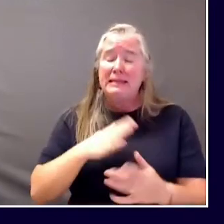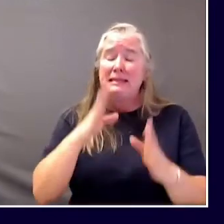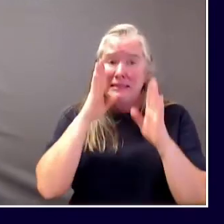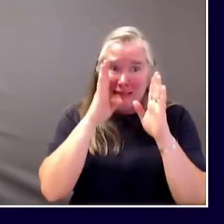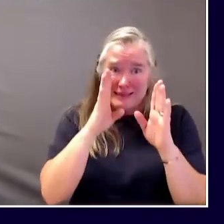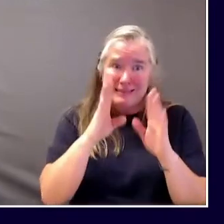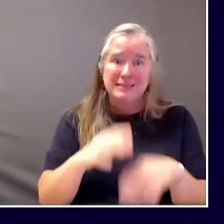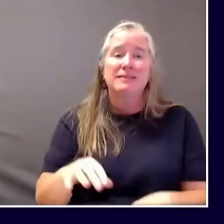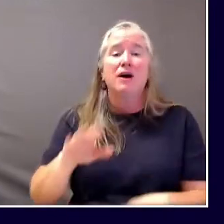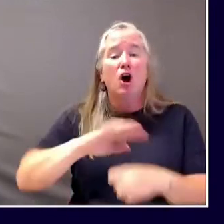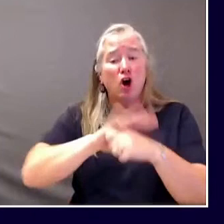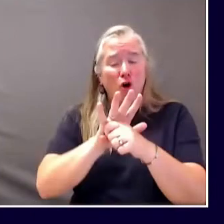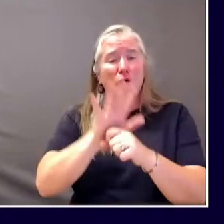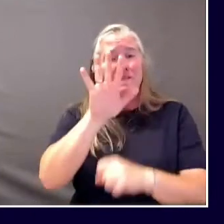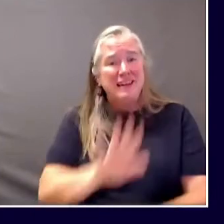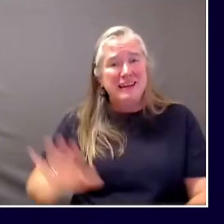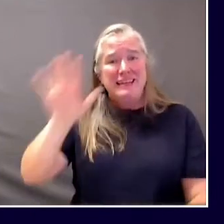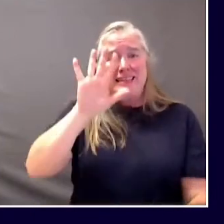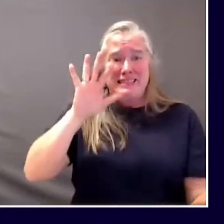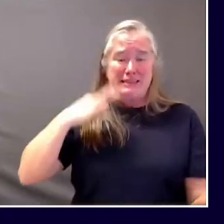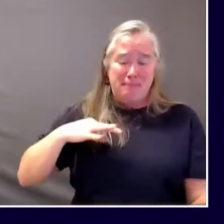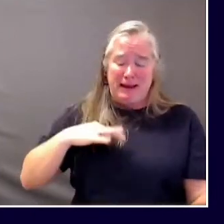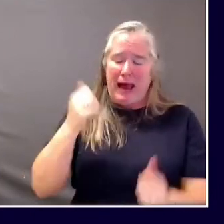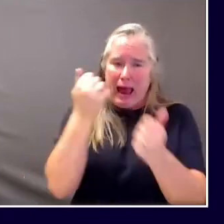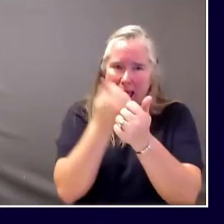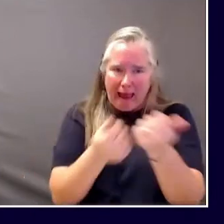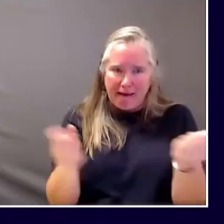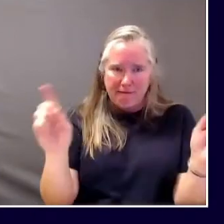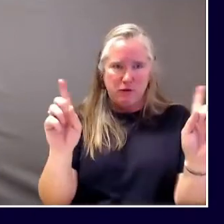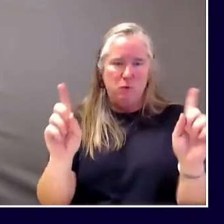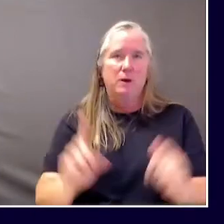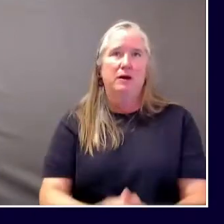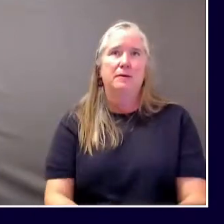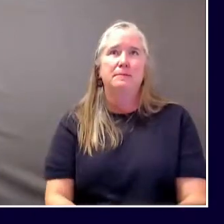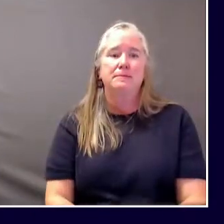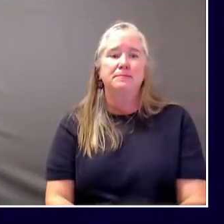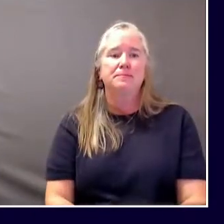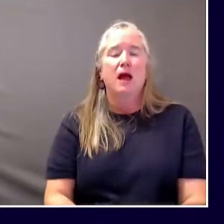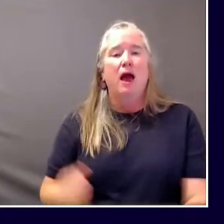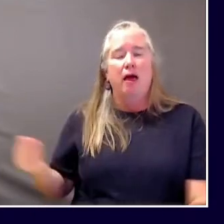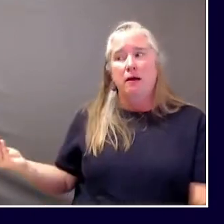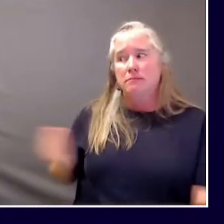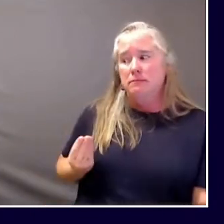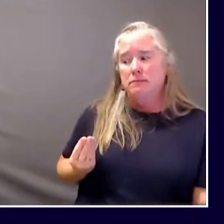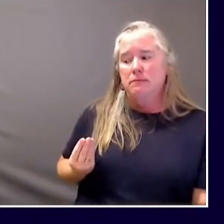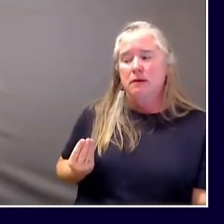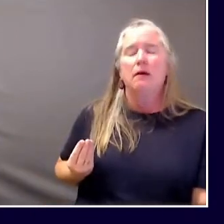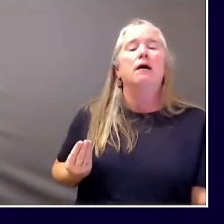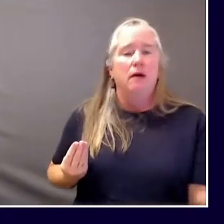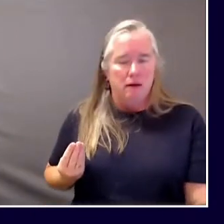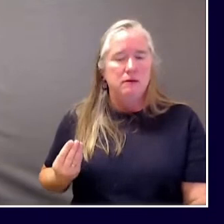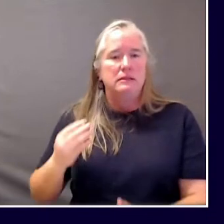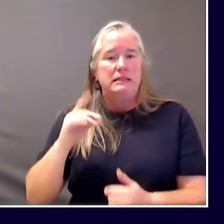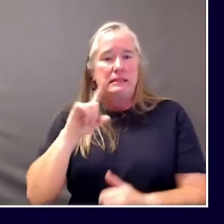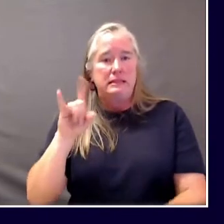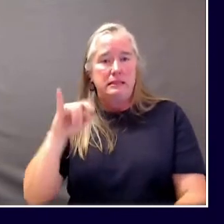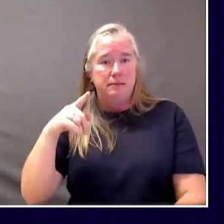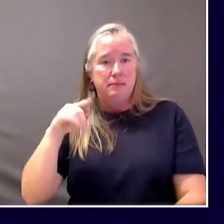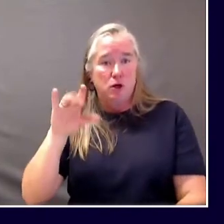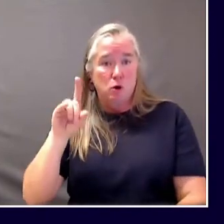if there any is M. CCO data and